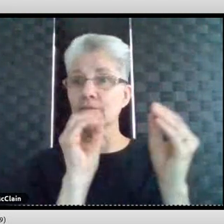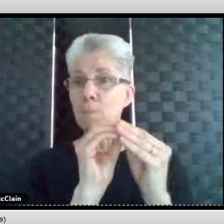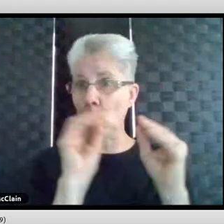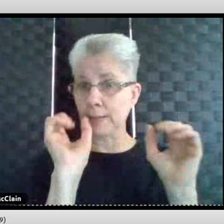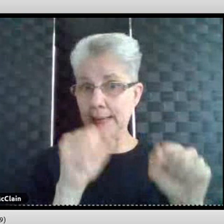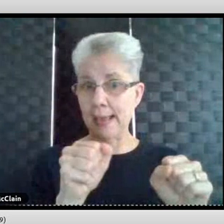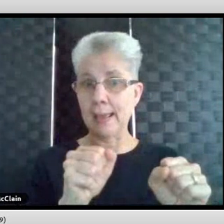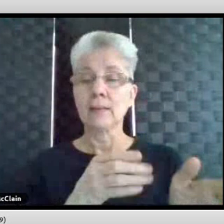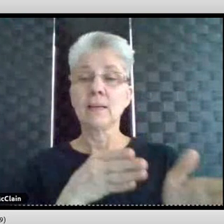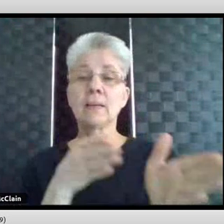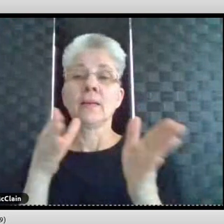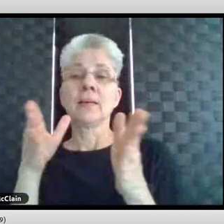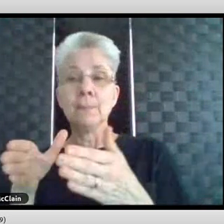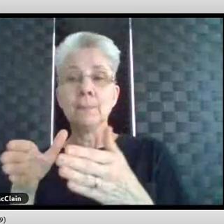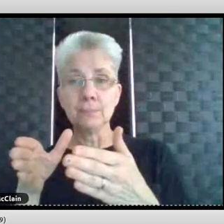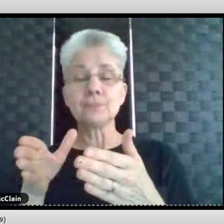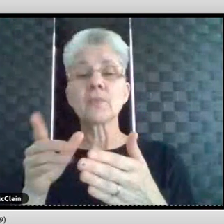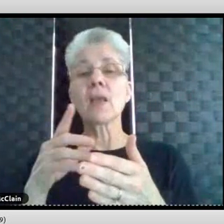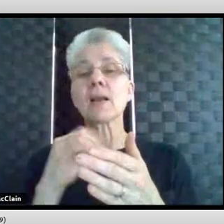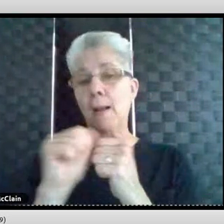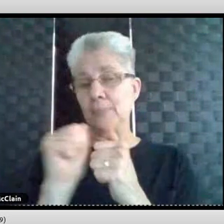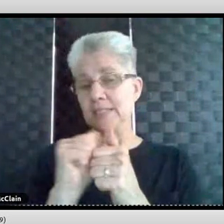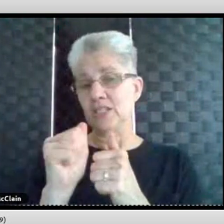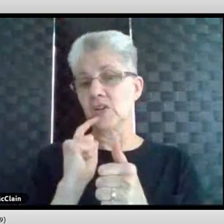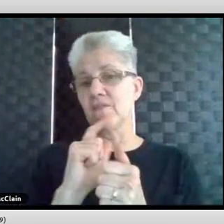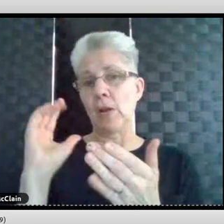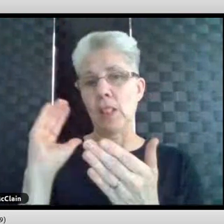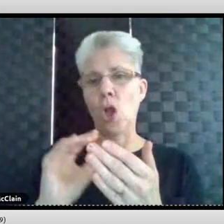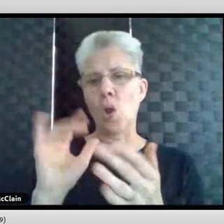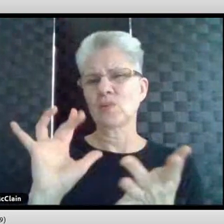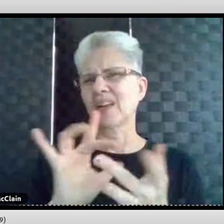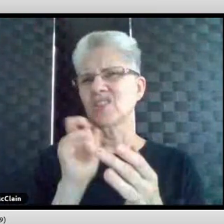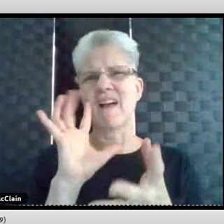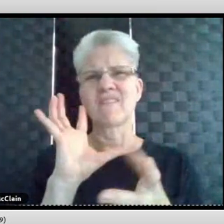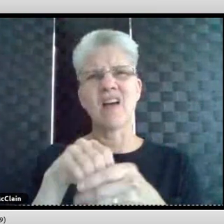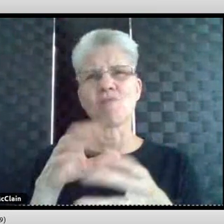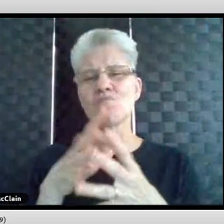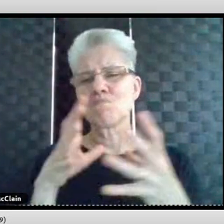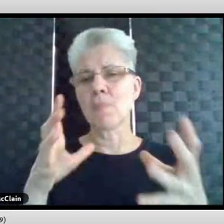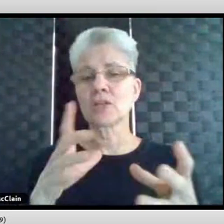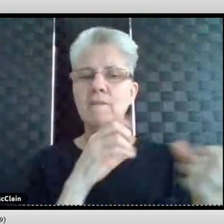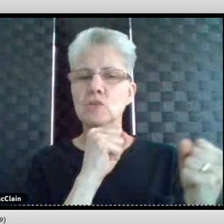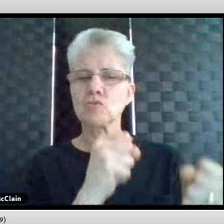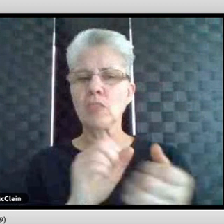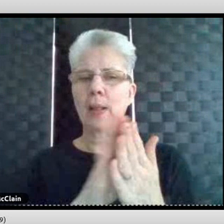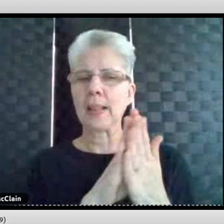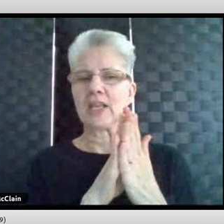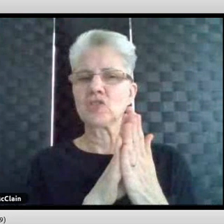On the other hand, the competition is very low "touch." You have that strength of a relationship.